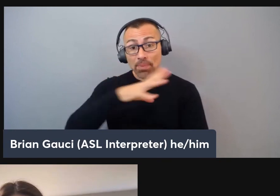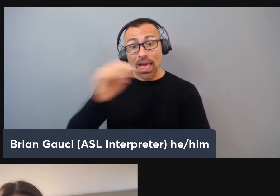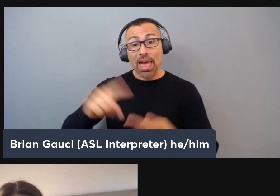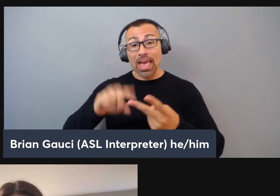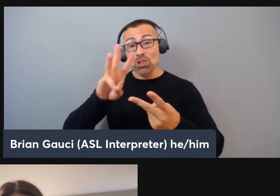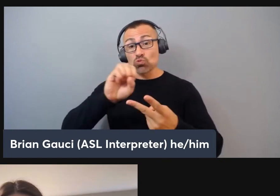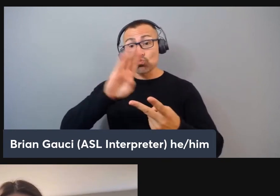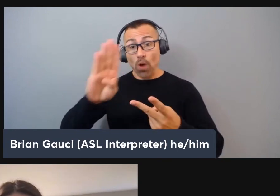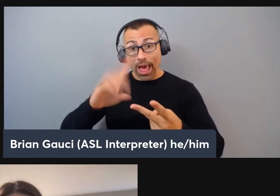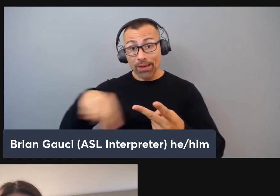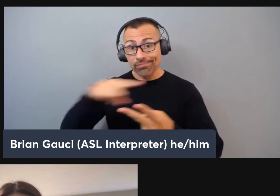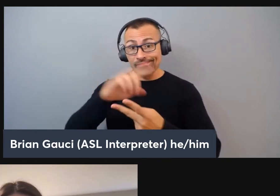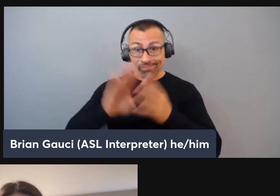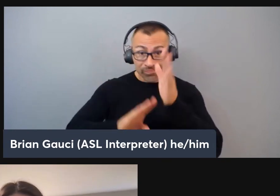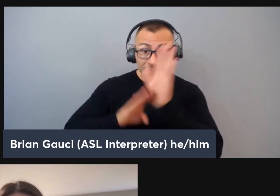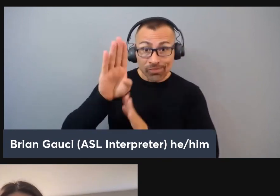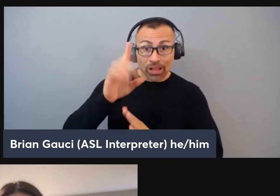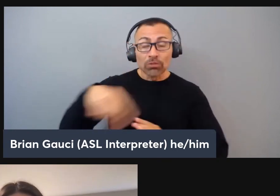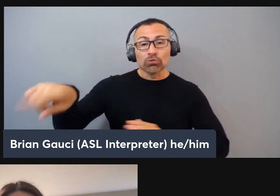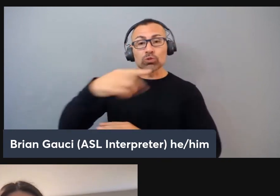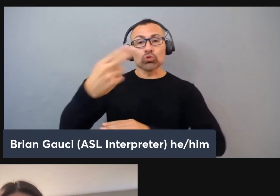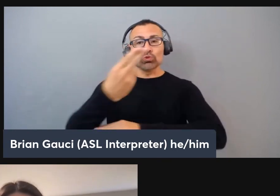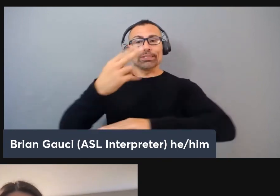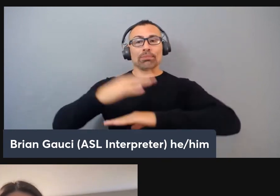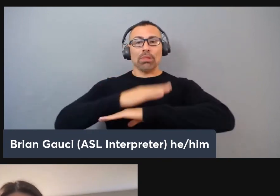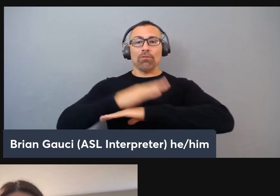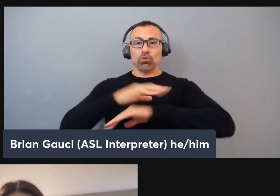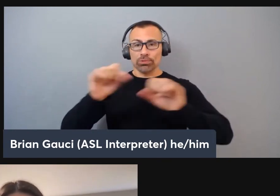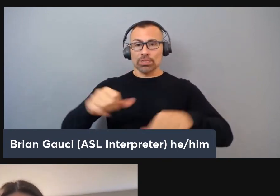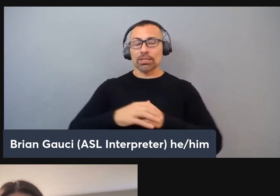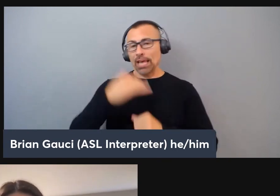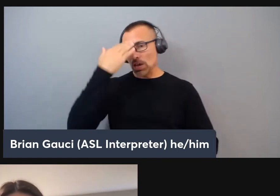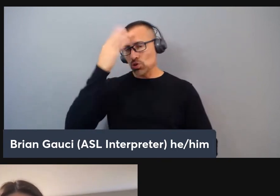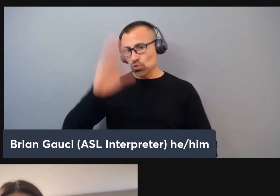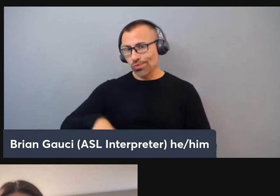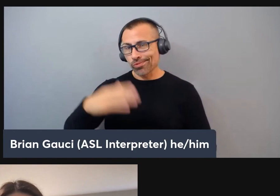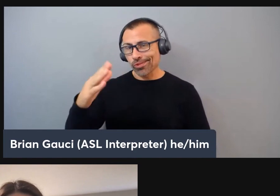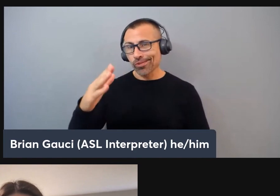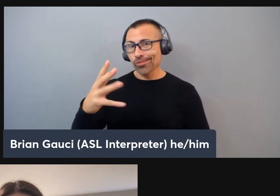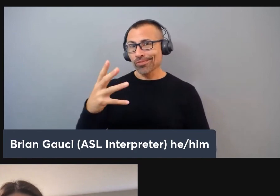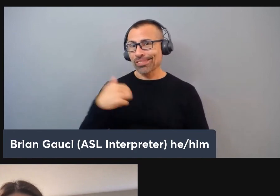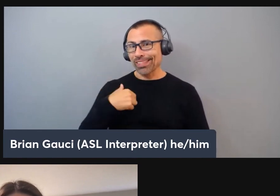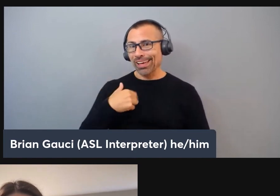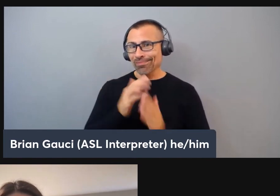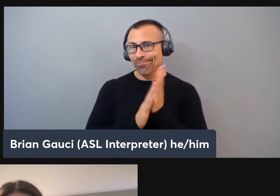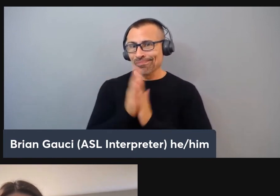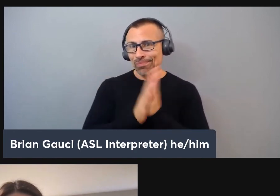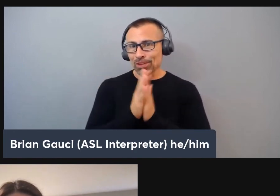or the appeal of using that front end framework is that you get that cross platform experience